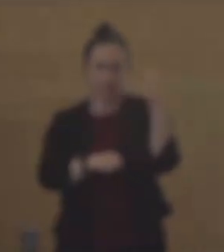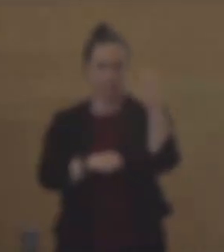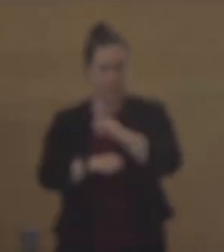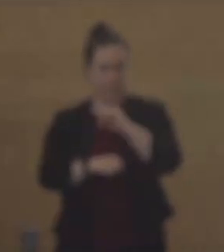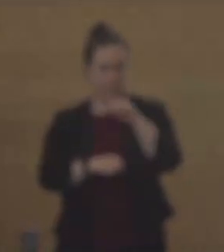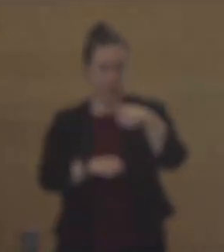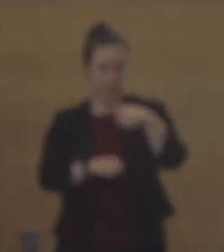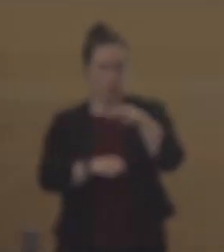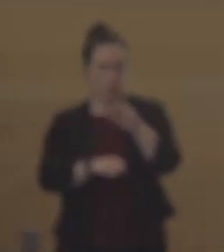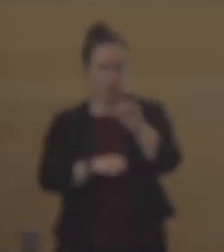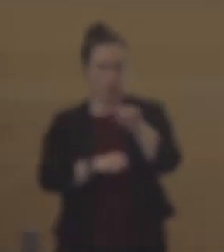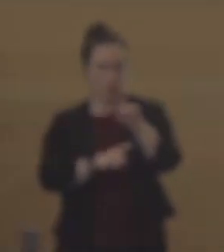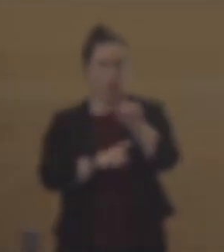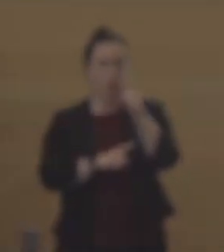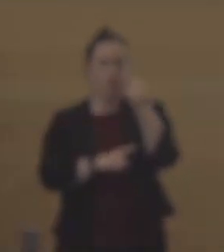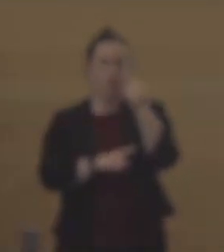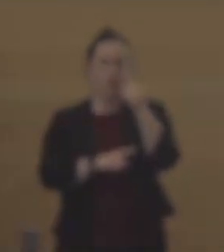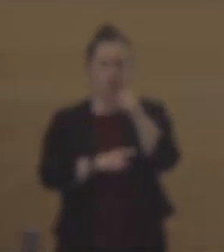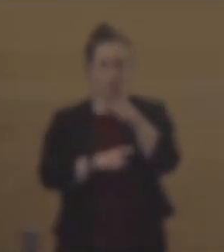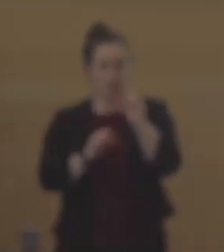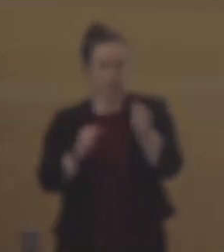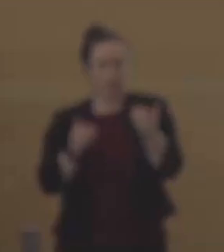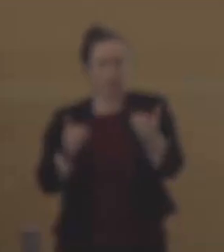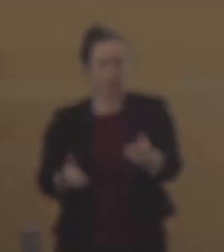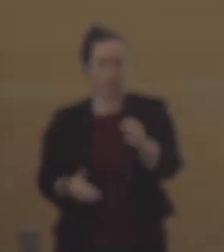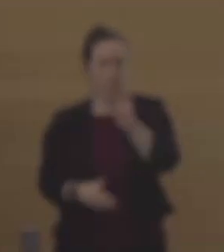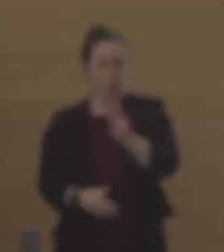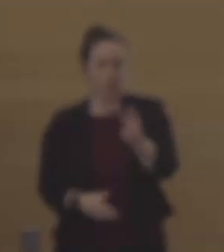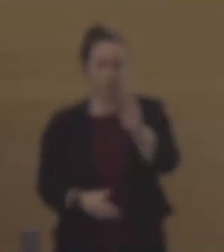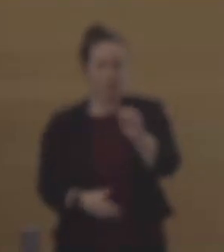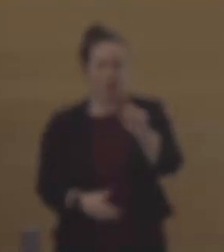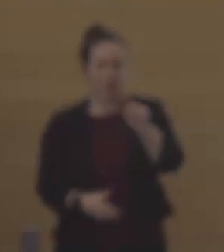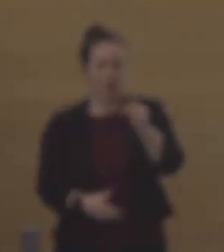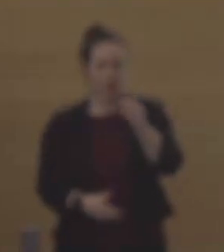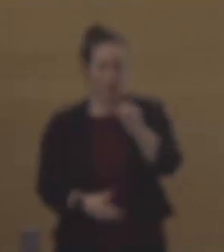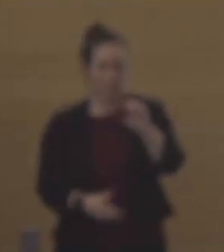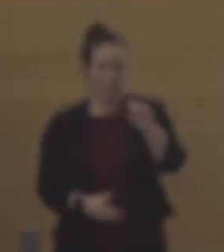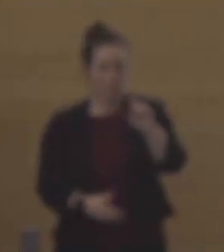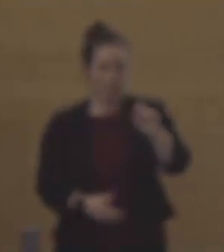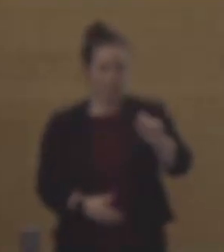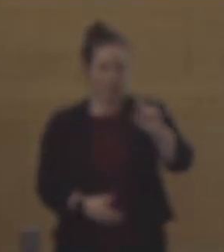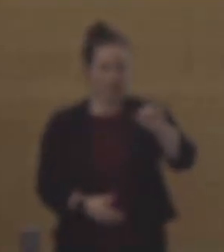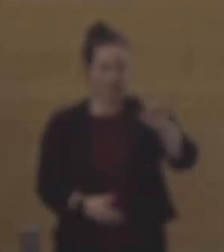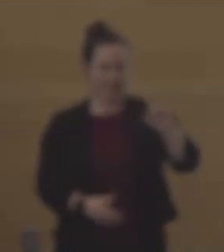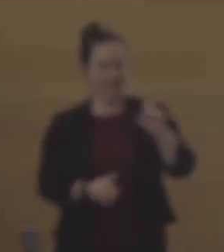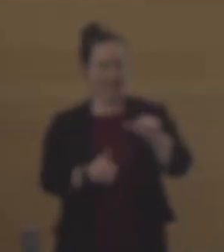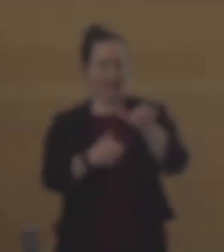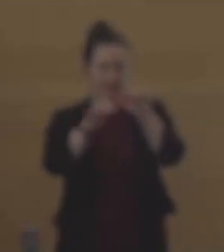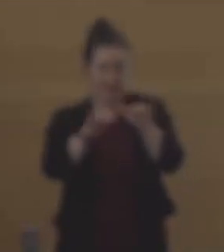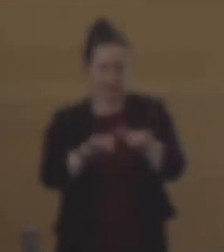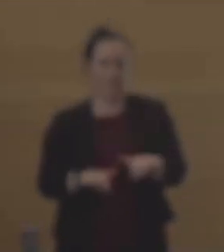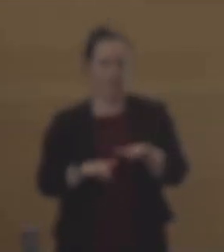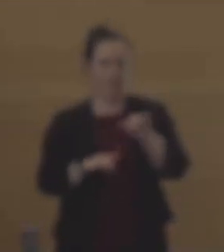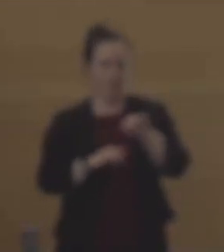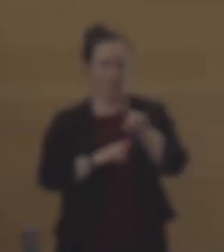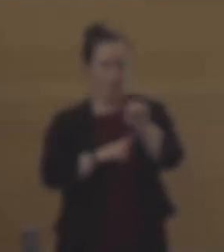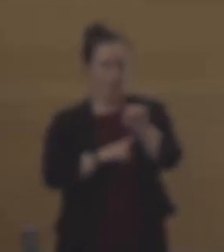If you do go to the Kahoot.it website, you will be able to input the code, and the code is the pin, I apologize.